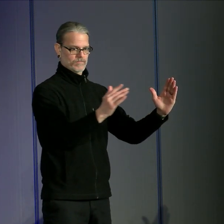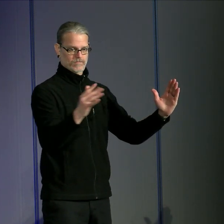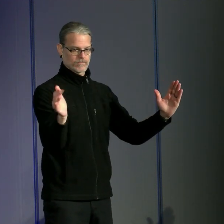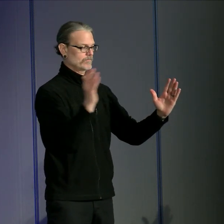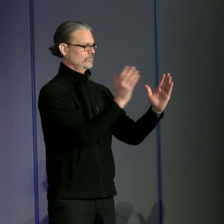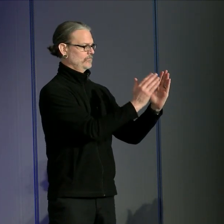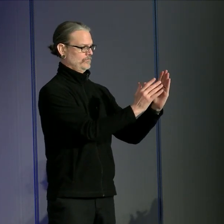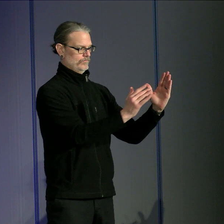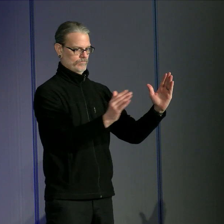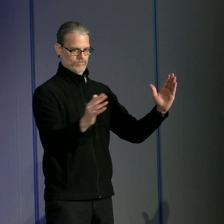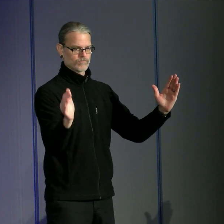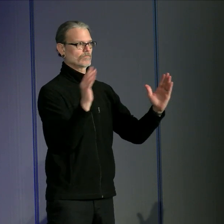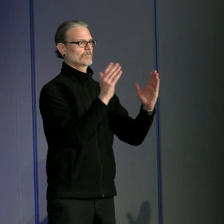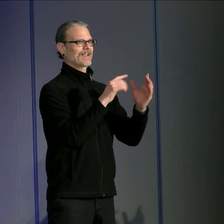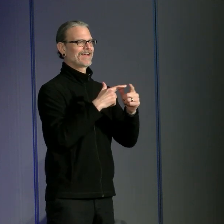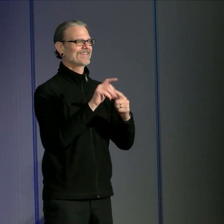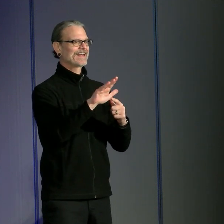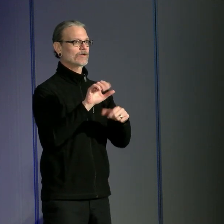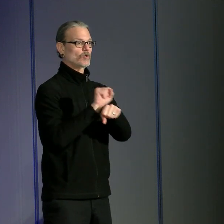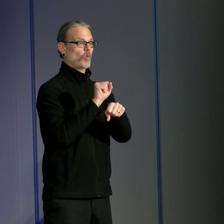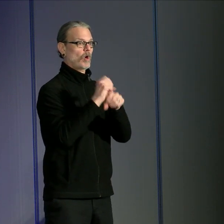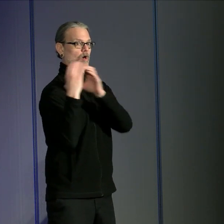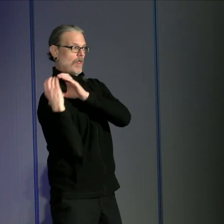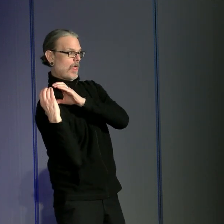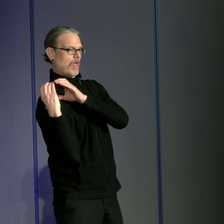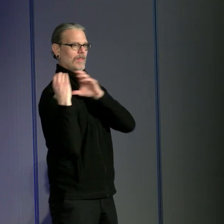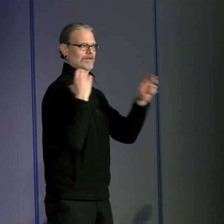spreading the workload and spreading the knowledge.